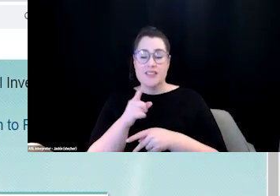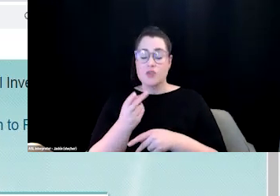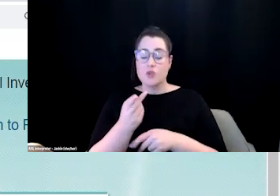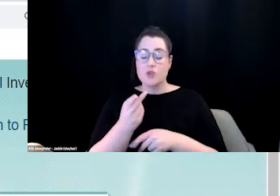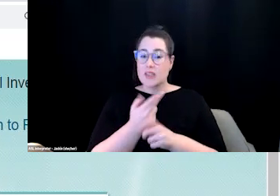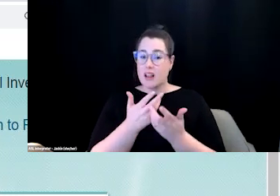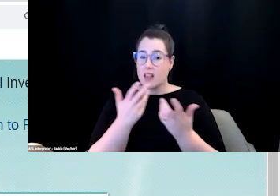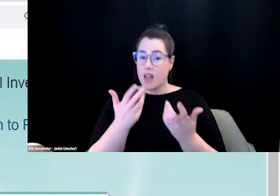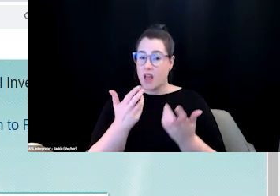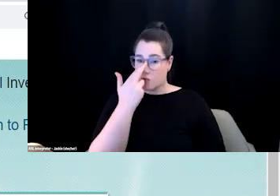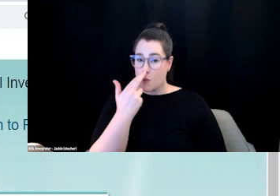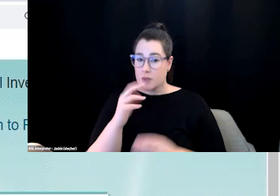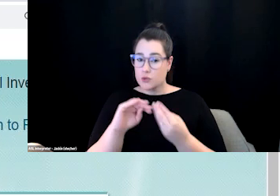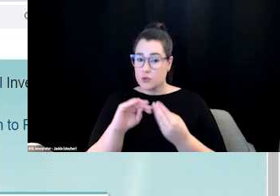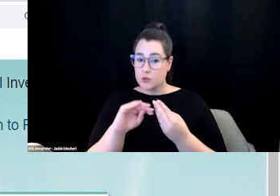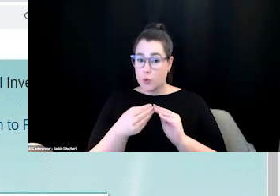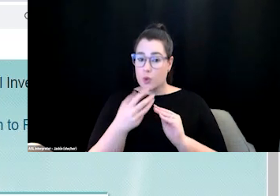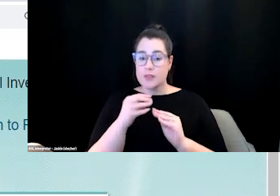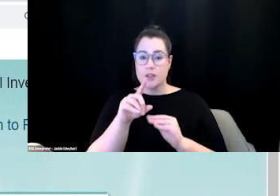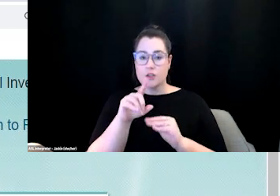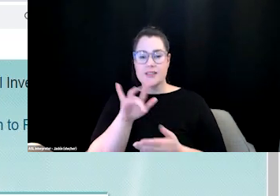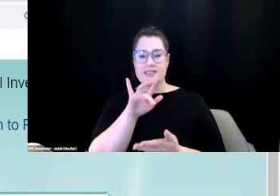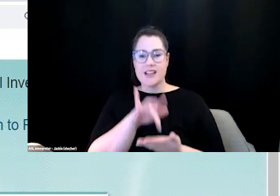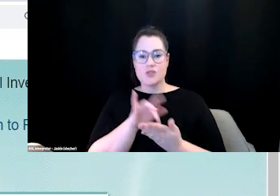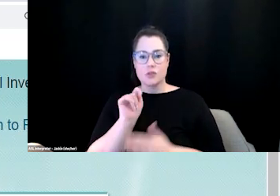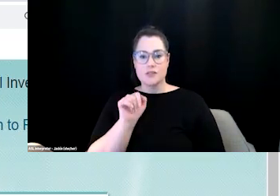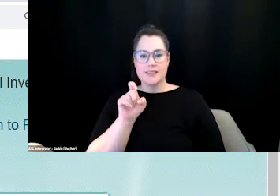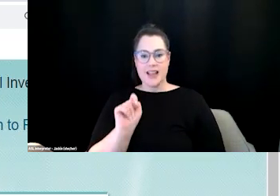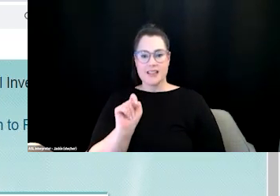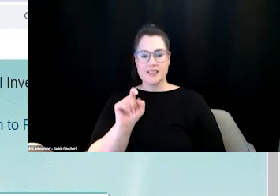and if you are centering the text, you might have extra characters that start